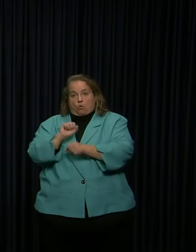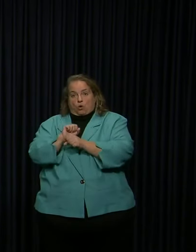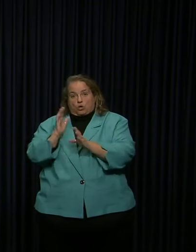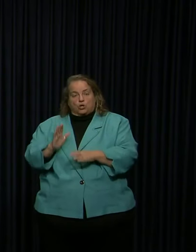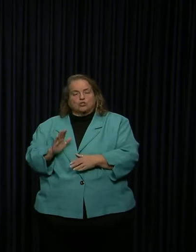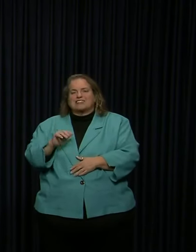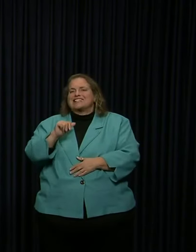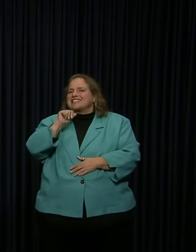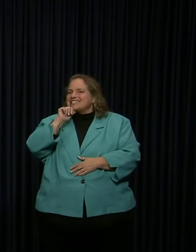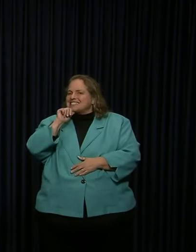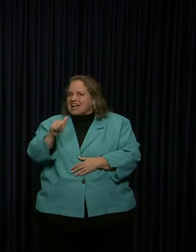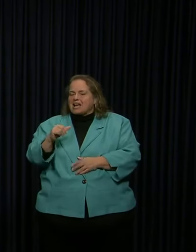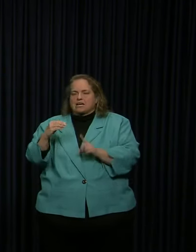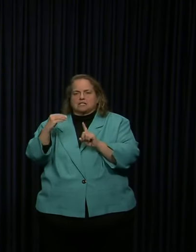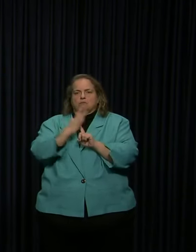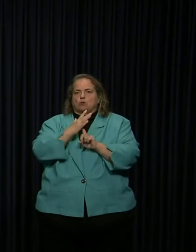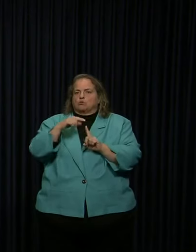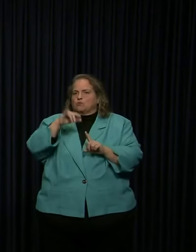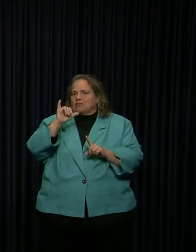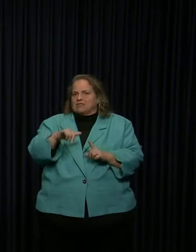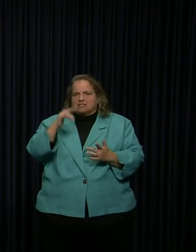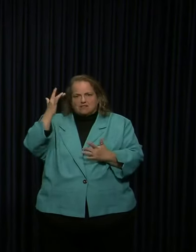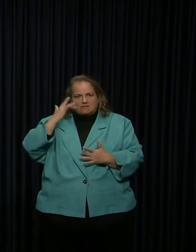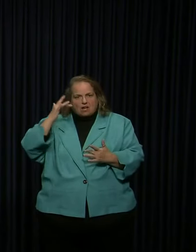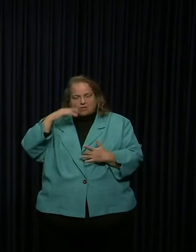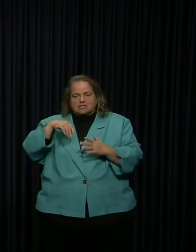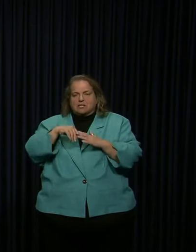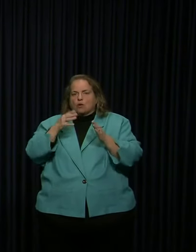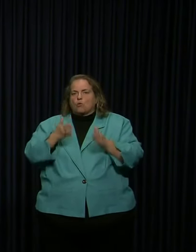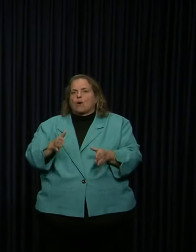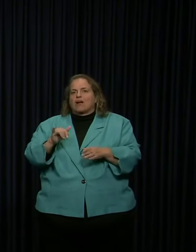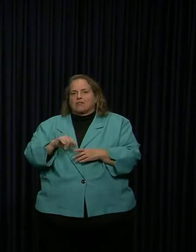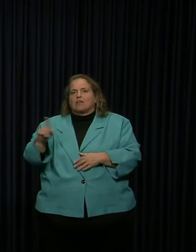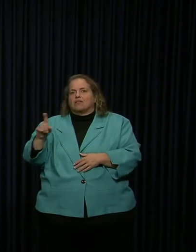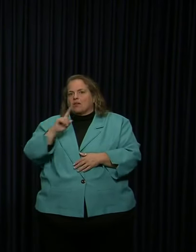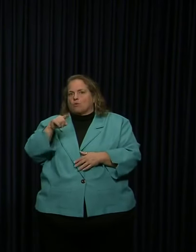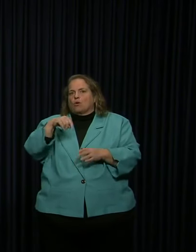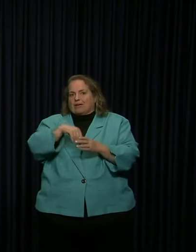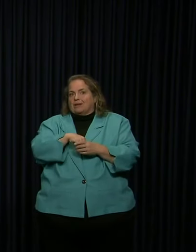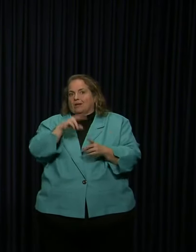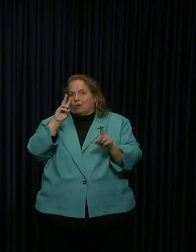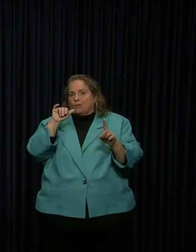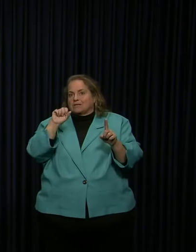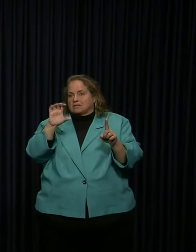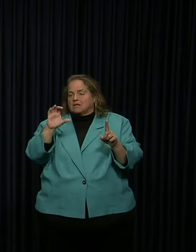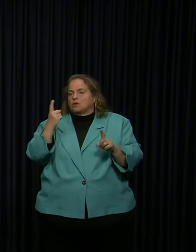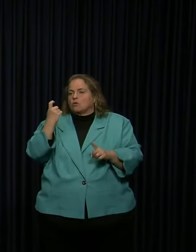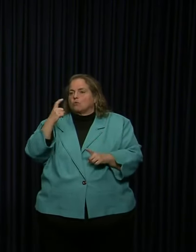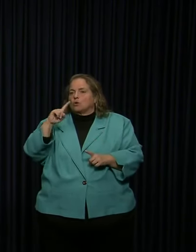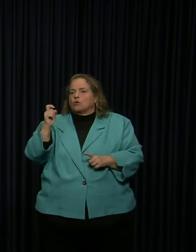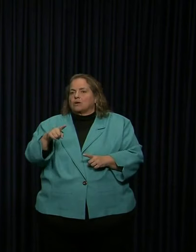ANALYZING THAT RIGHT NOW. THE DATA, EVER -- WE WANT TRACKING THIS DATA WELL ENOUGH FROM THE BEGINNING, AND WE